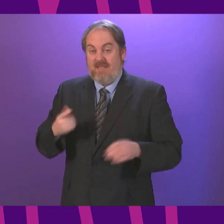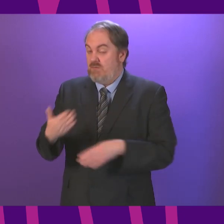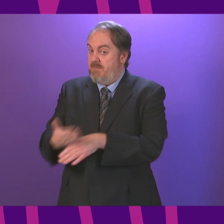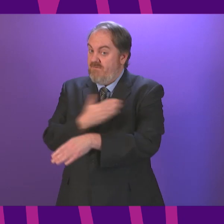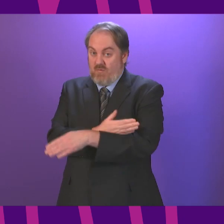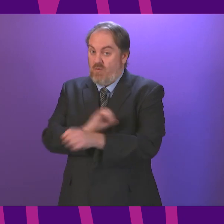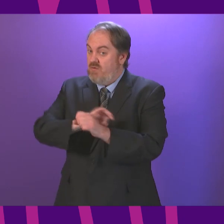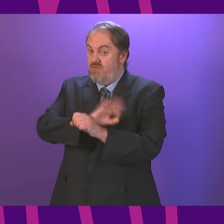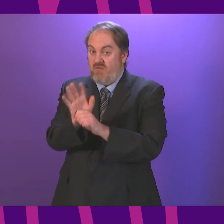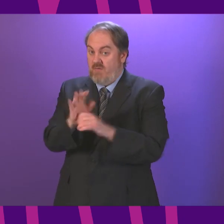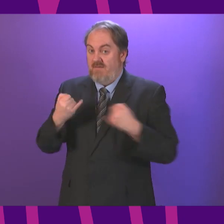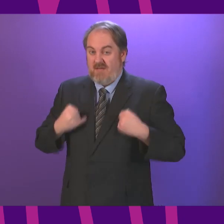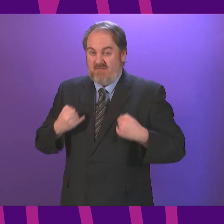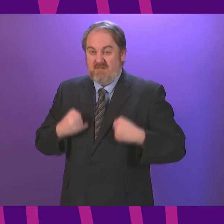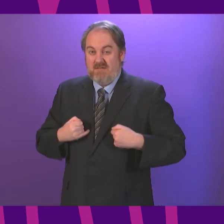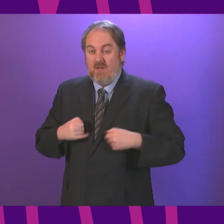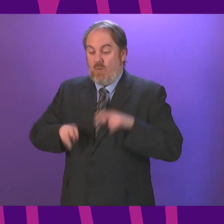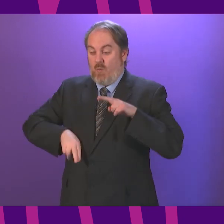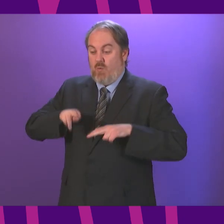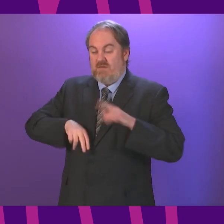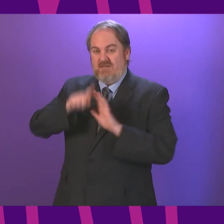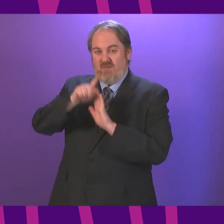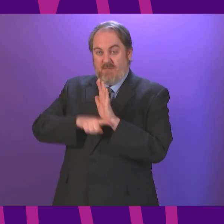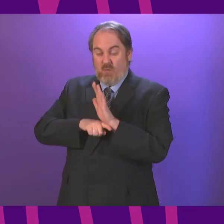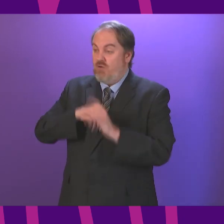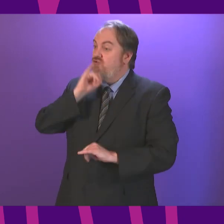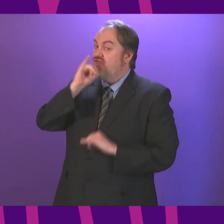The Audit Scotland report criticises the slow rate of improvement and it highlights the